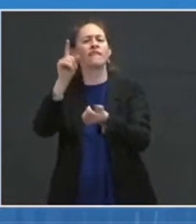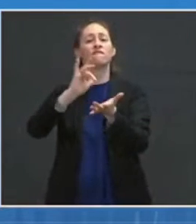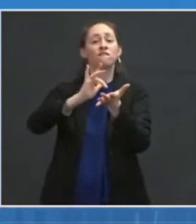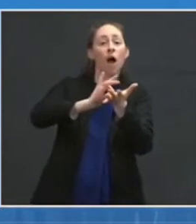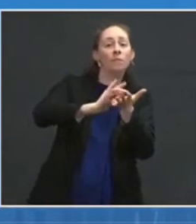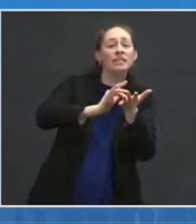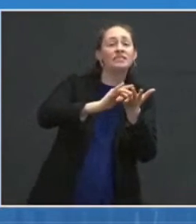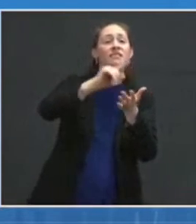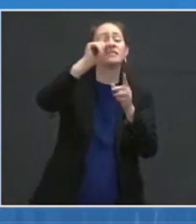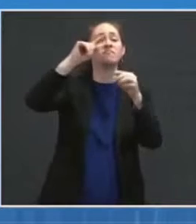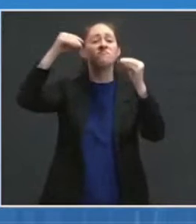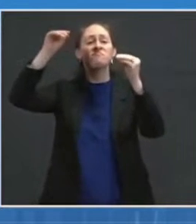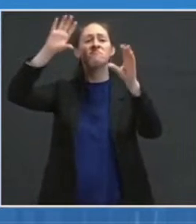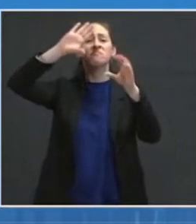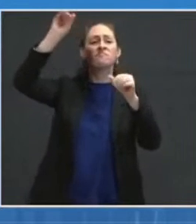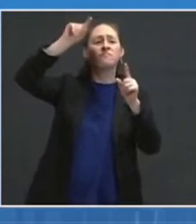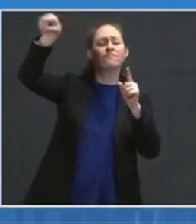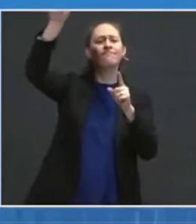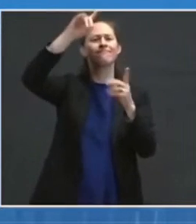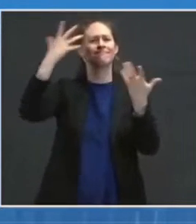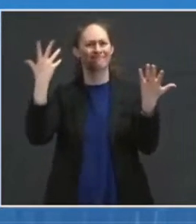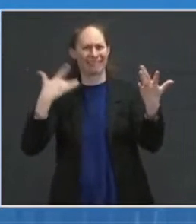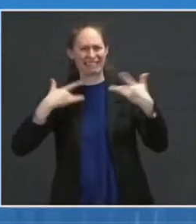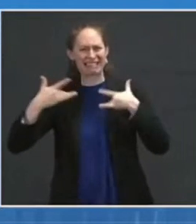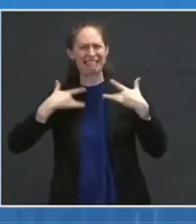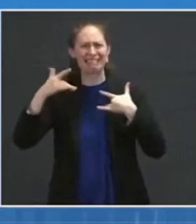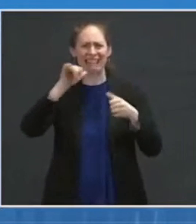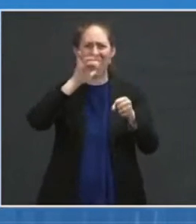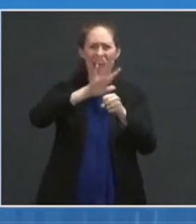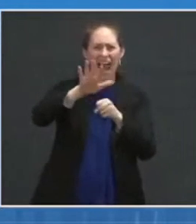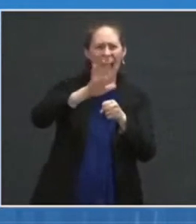THE FIRST IS, A LACK OF PHARMACIES AND HOSPITALS,